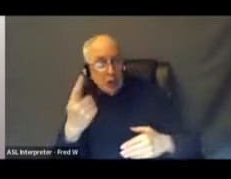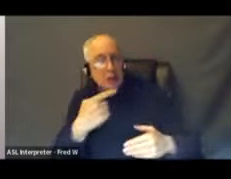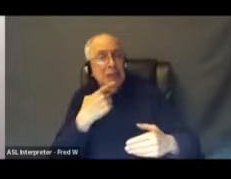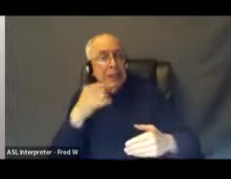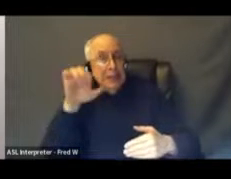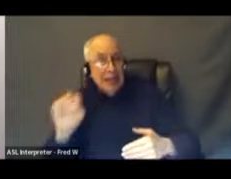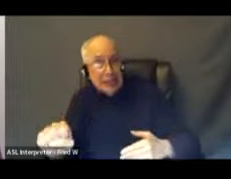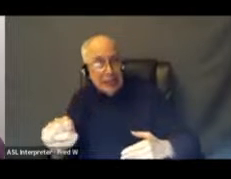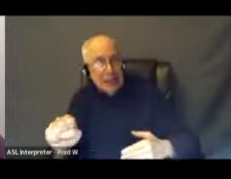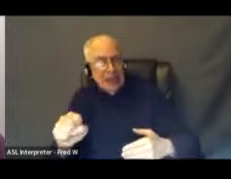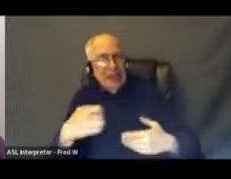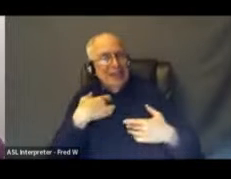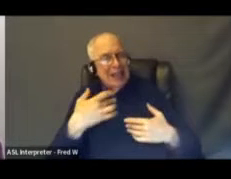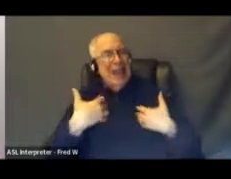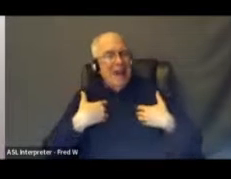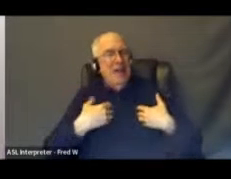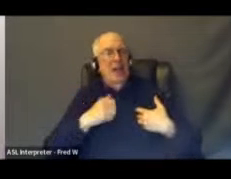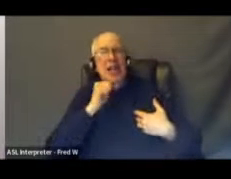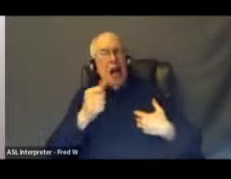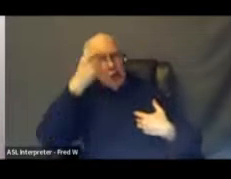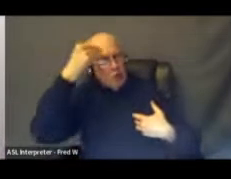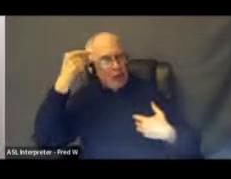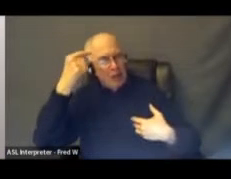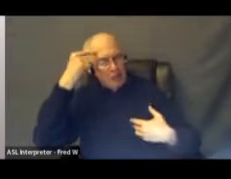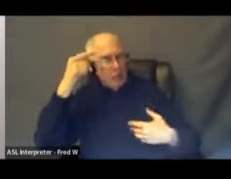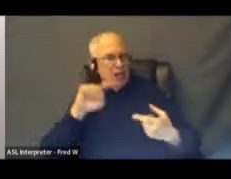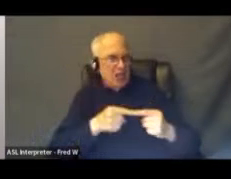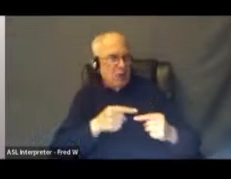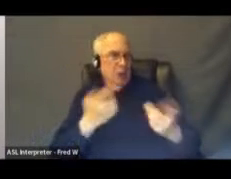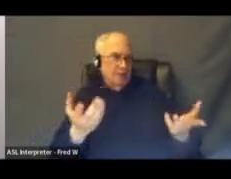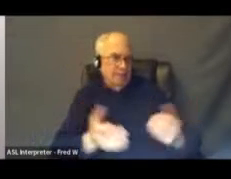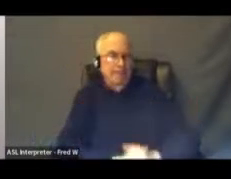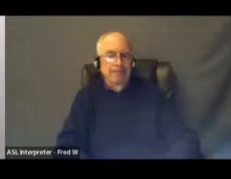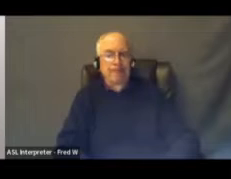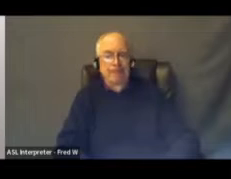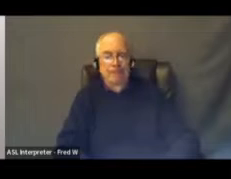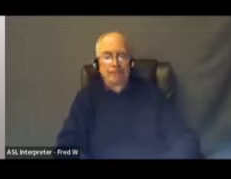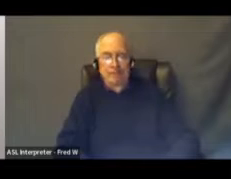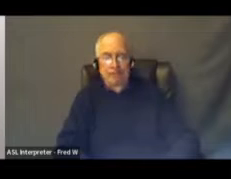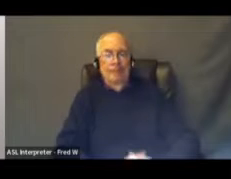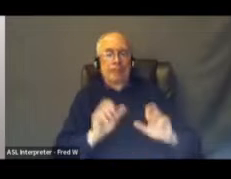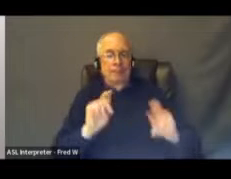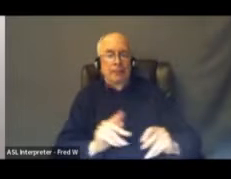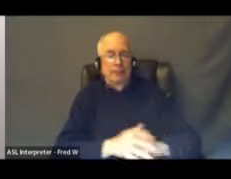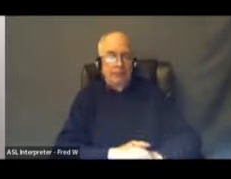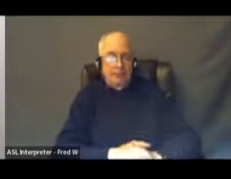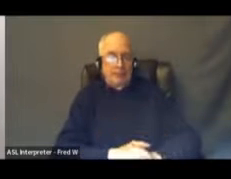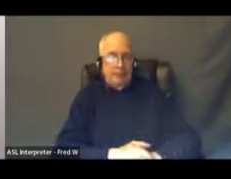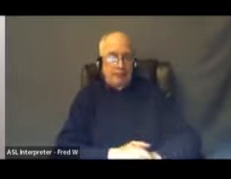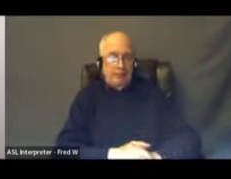injury. Okay, regardless of the